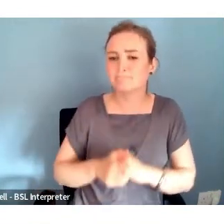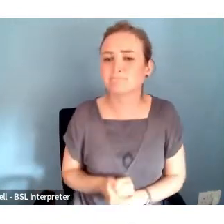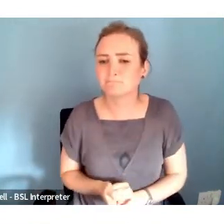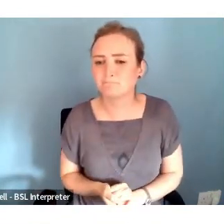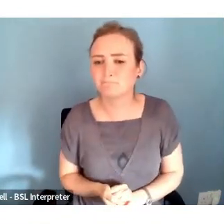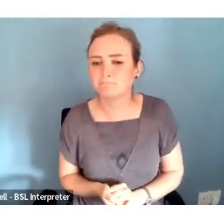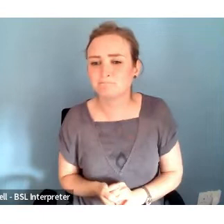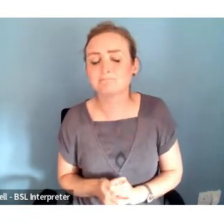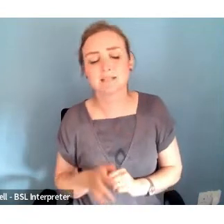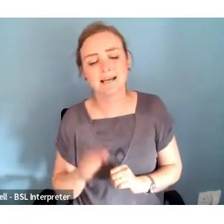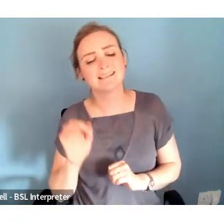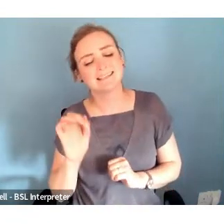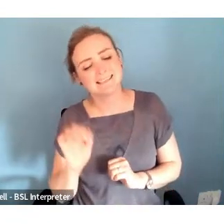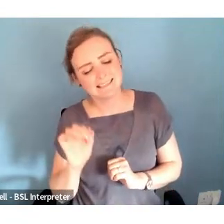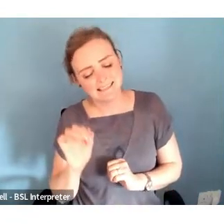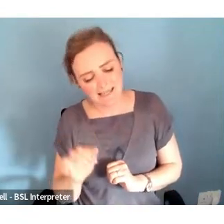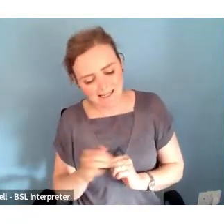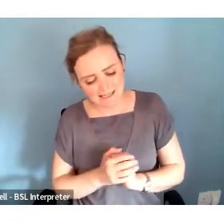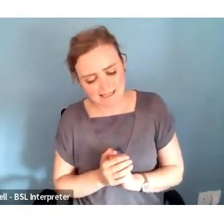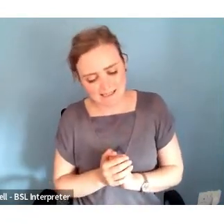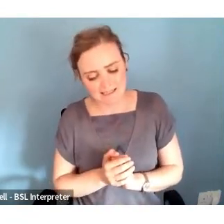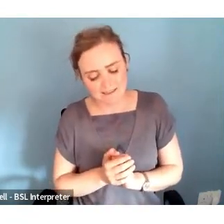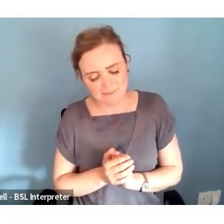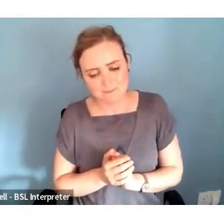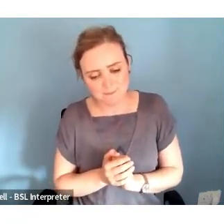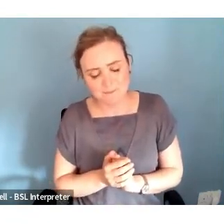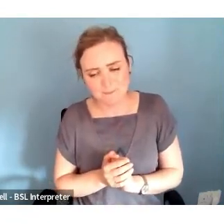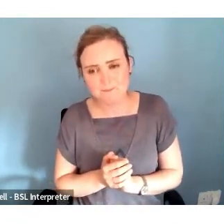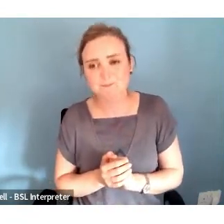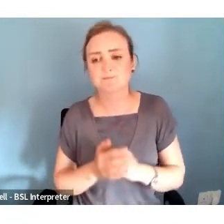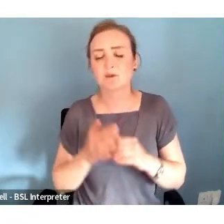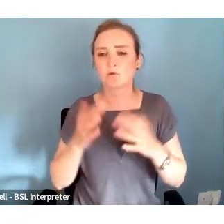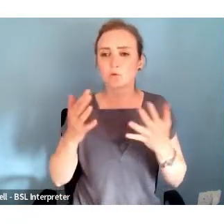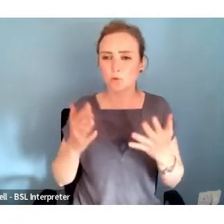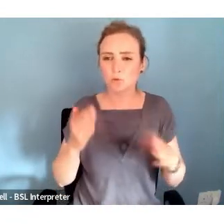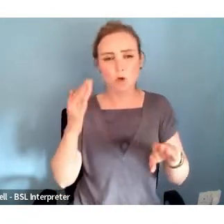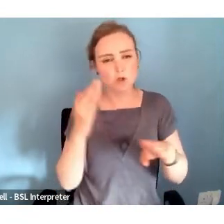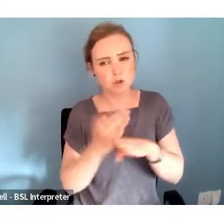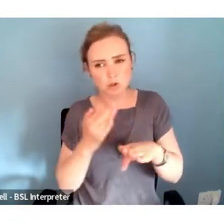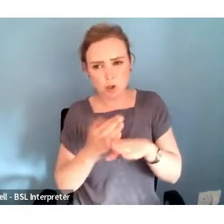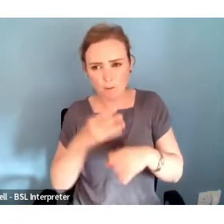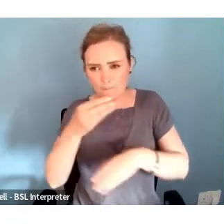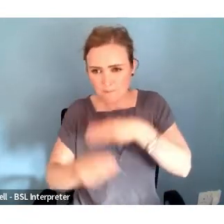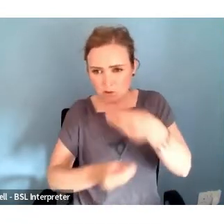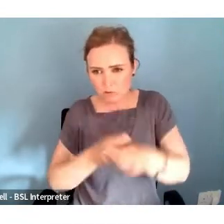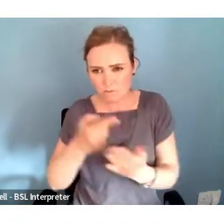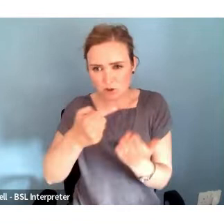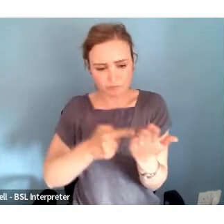Yeah. Wherever we have got the opportunity to review and change a job description require prior